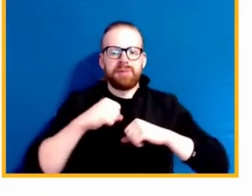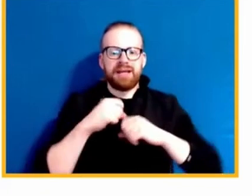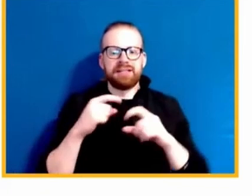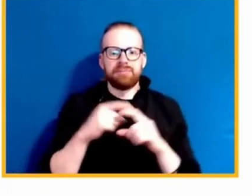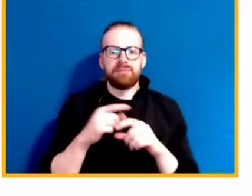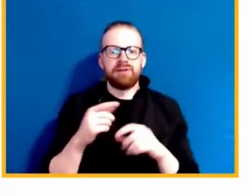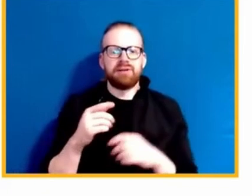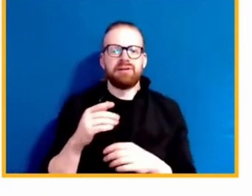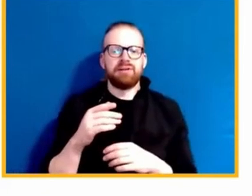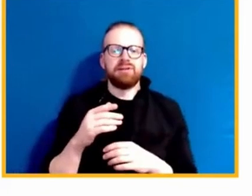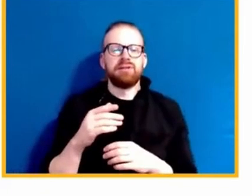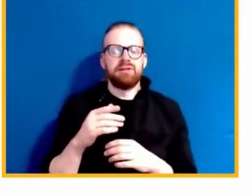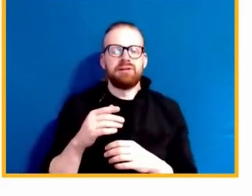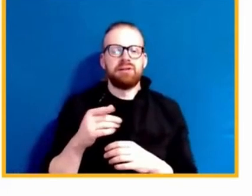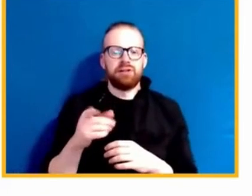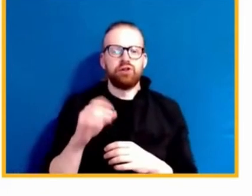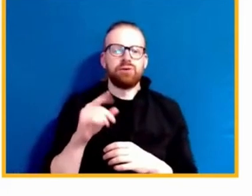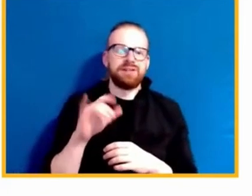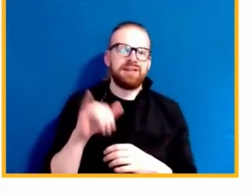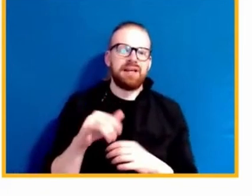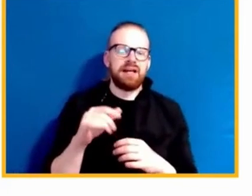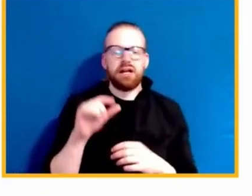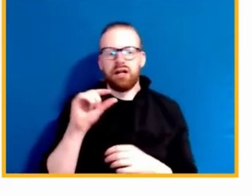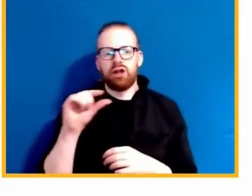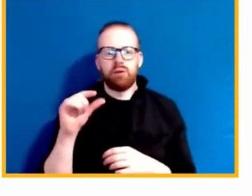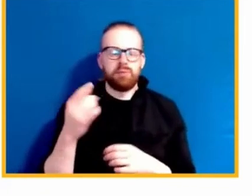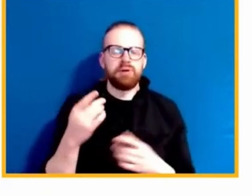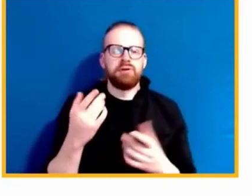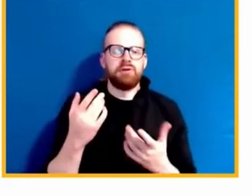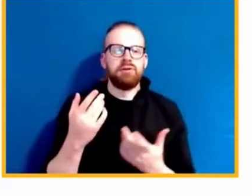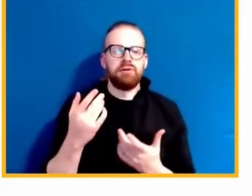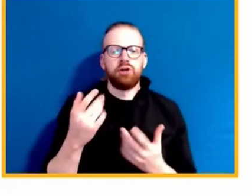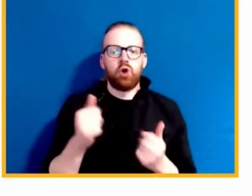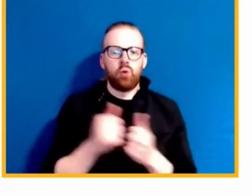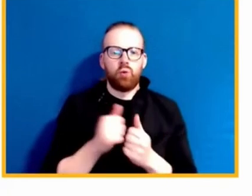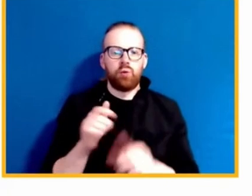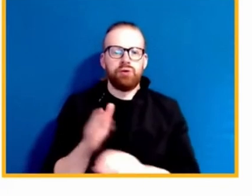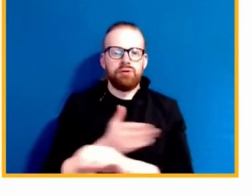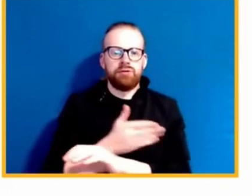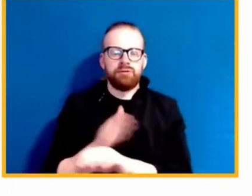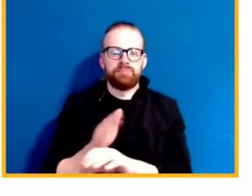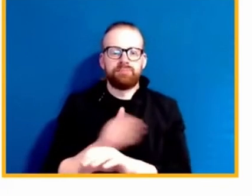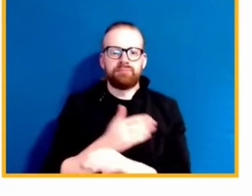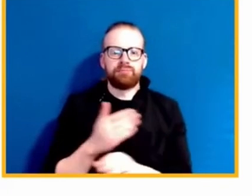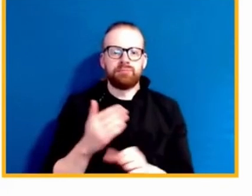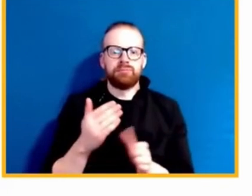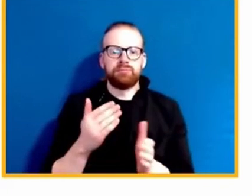forth, up forward and back, you did do that a little bit, and with the music again,